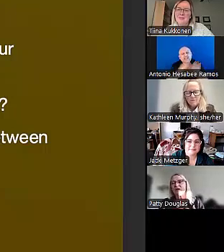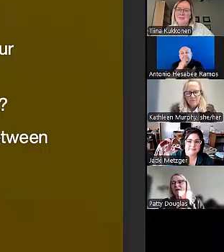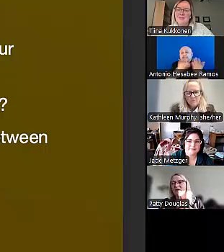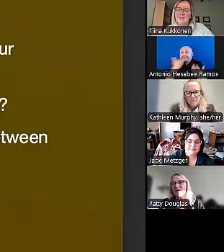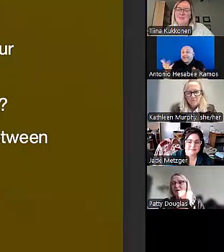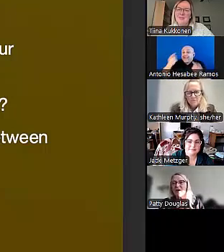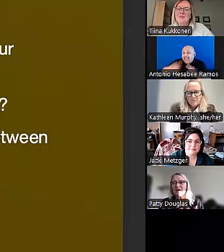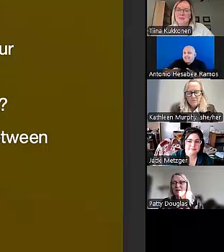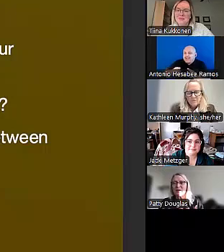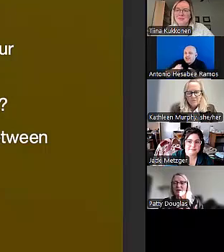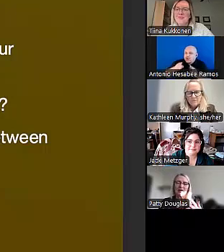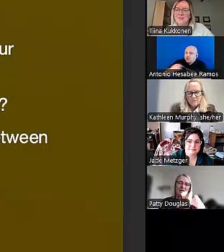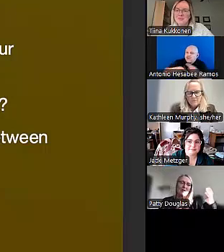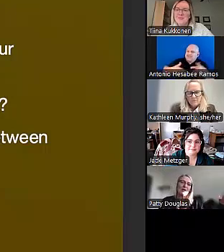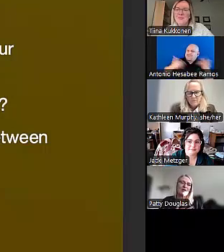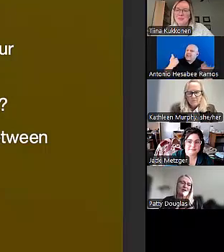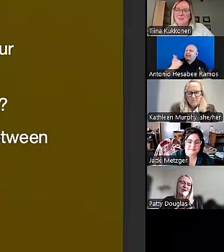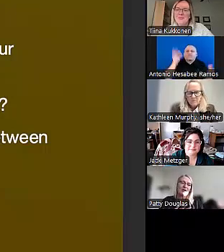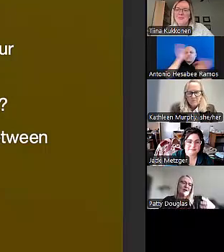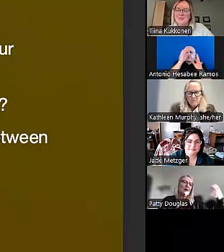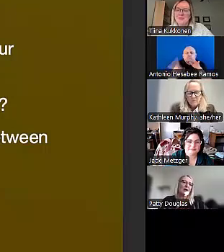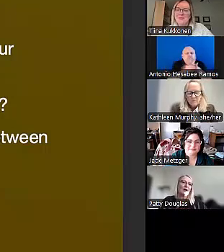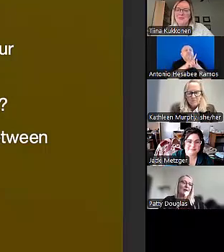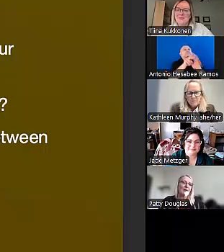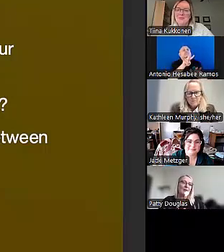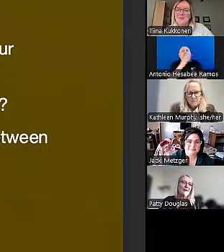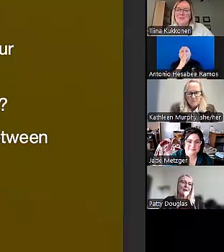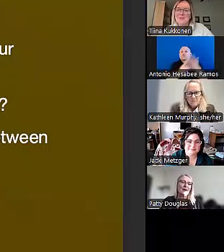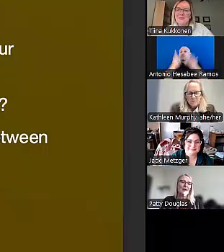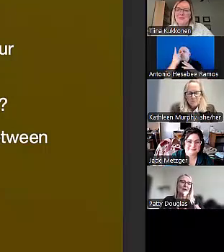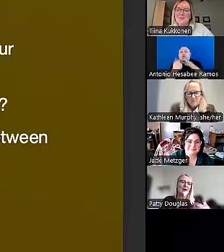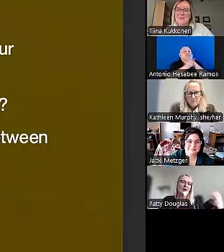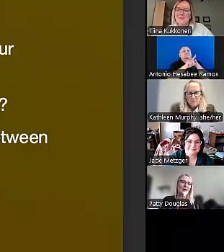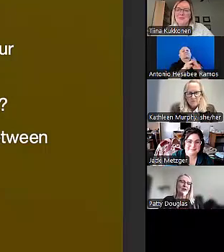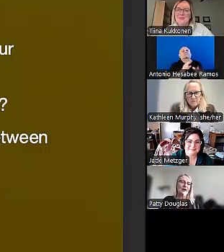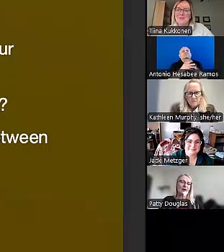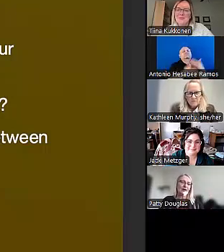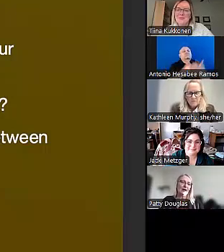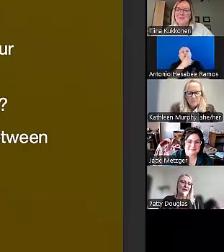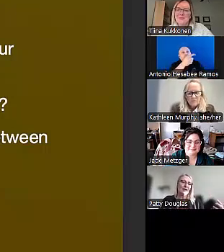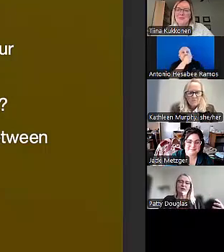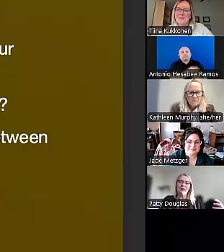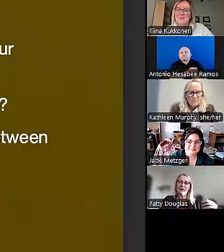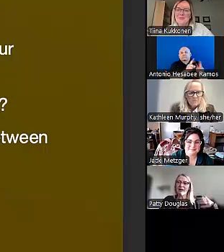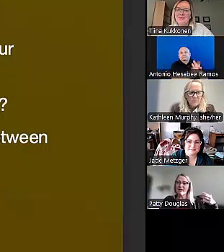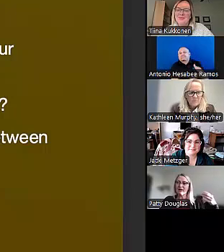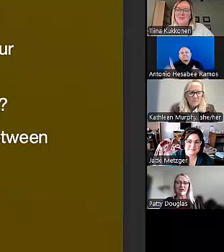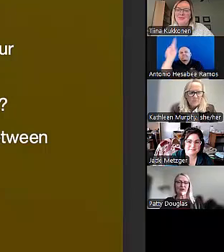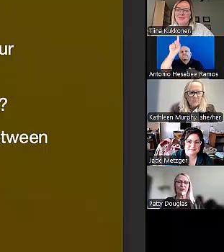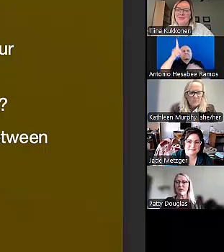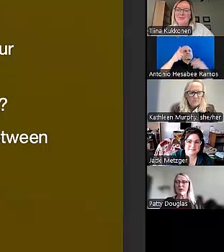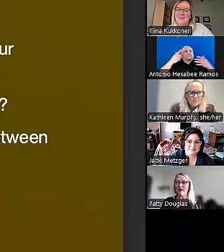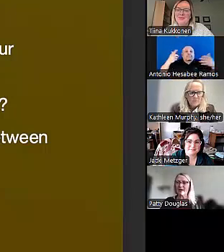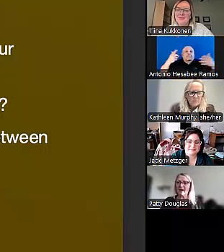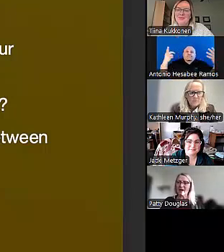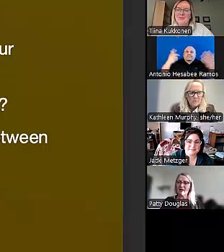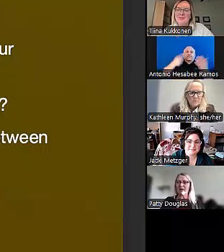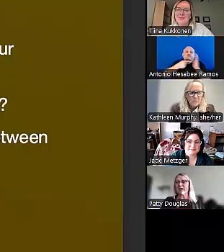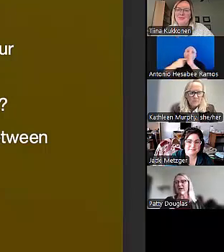that you have no idea about. Someone goes on to become to show their work in a gallery,